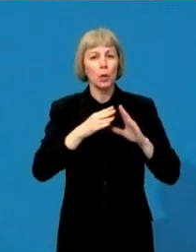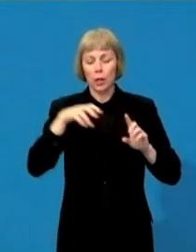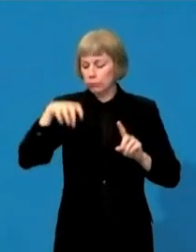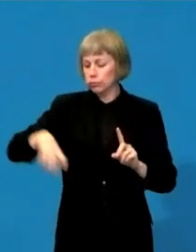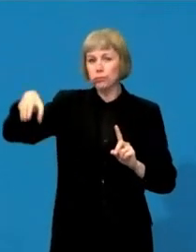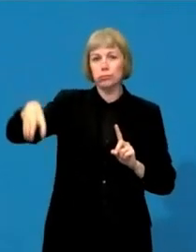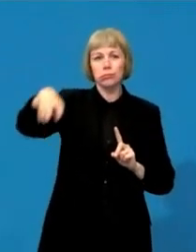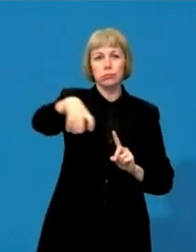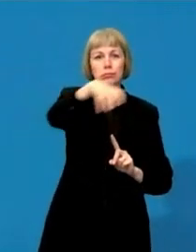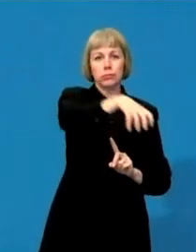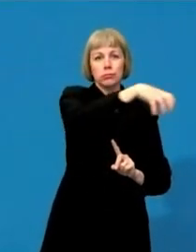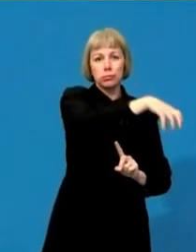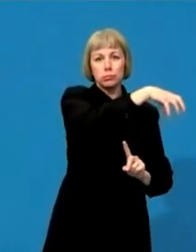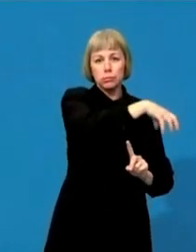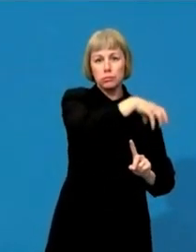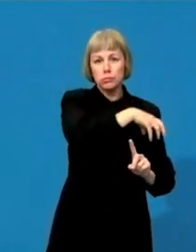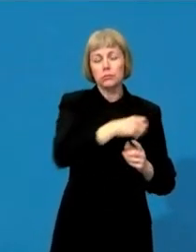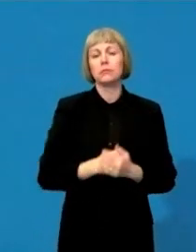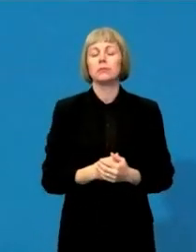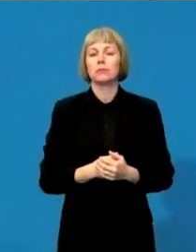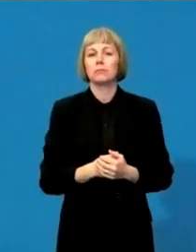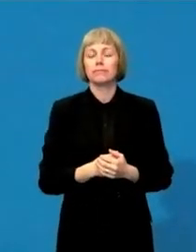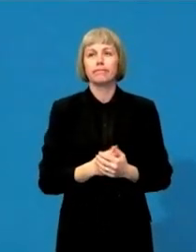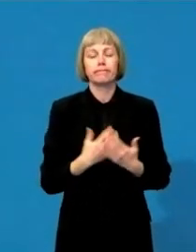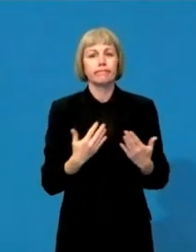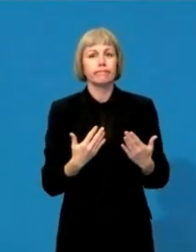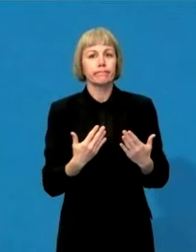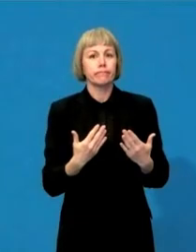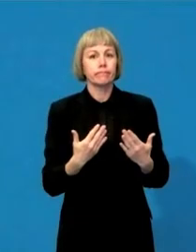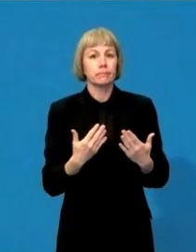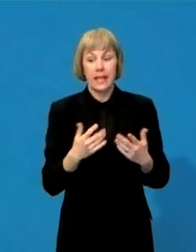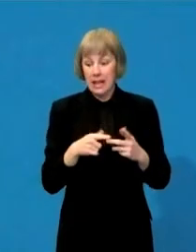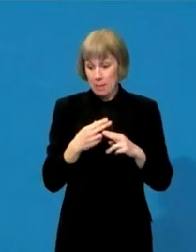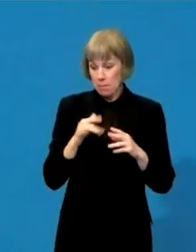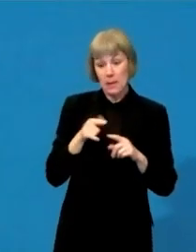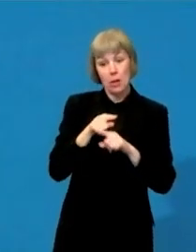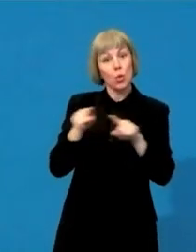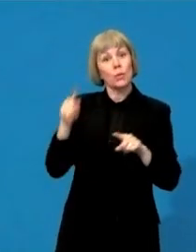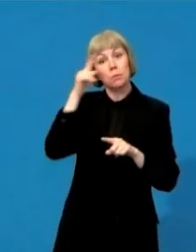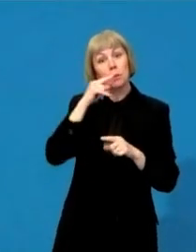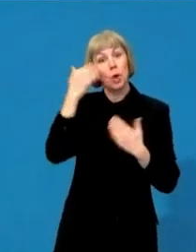So, you know, not really knowing that someone's here to help you with your child